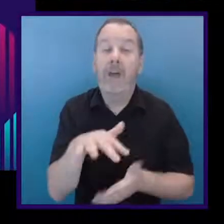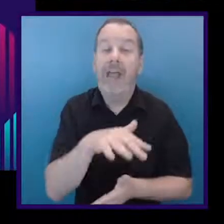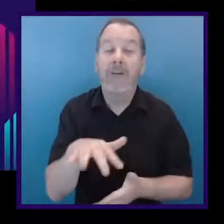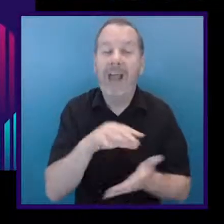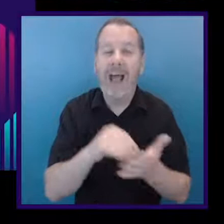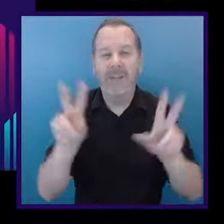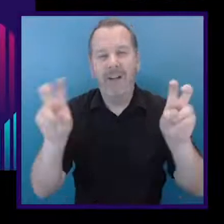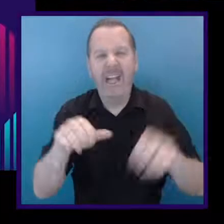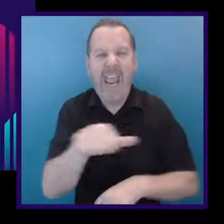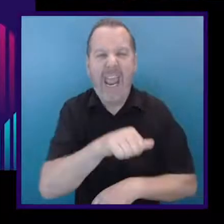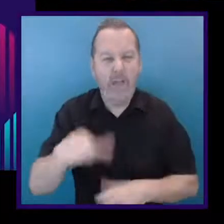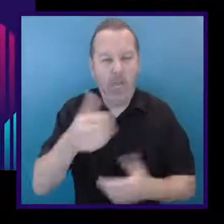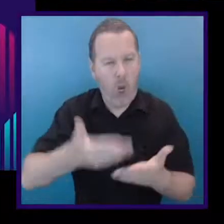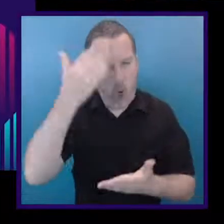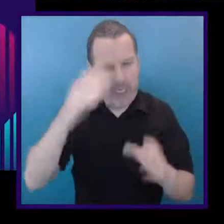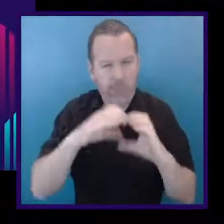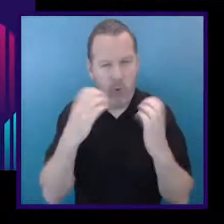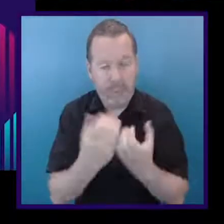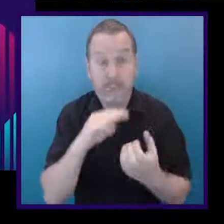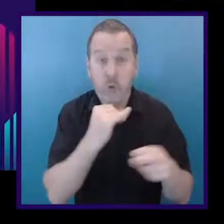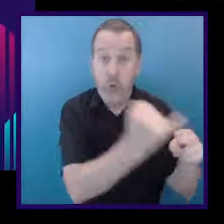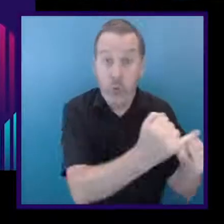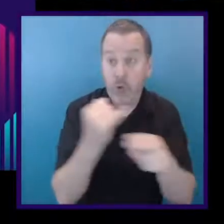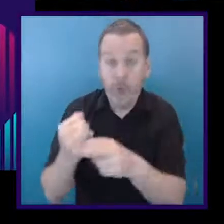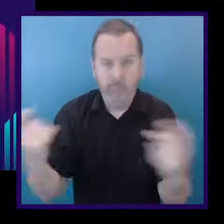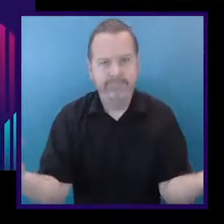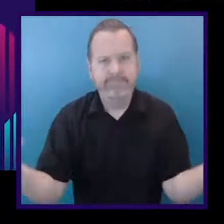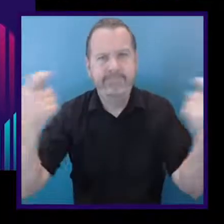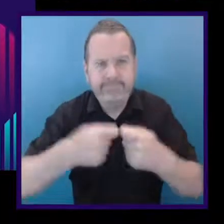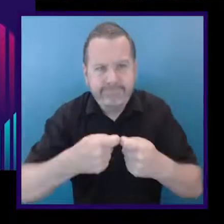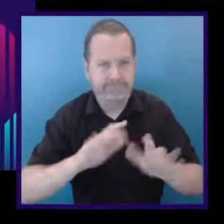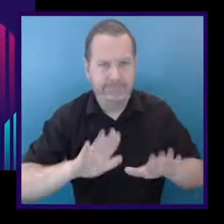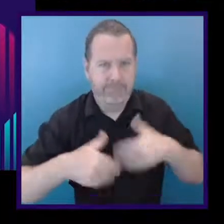to deliver post 14 and post 16 provision, but even within area learning communities